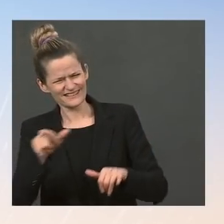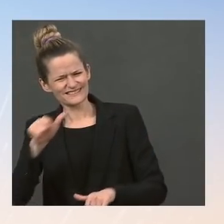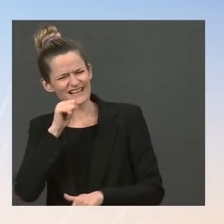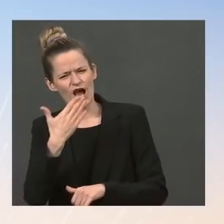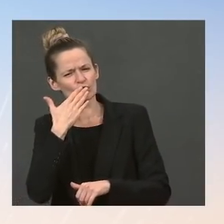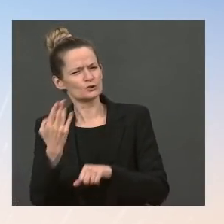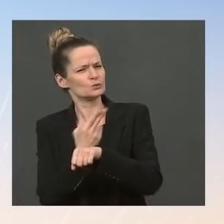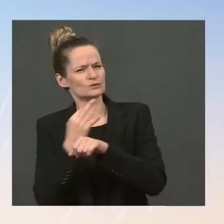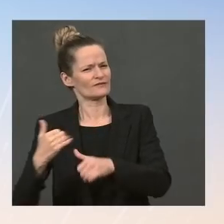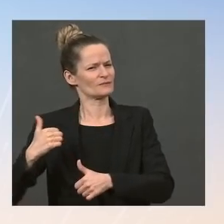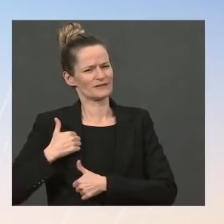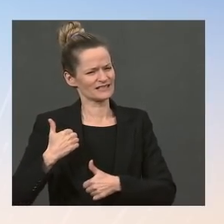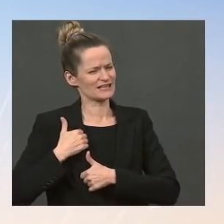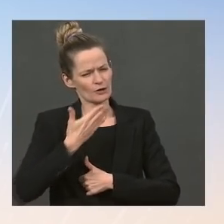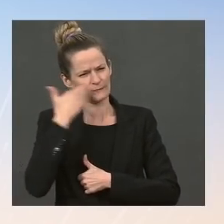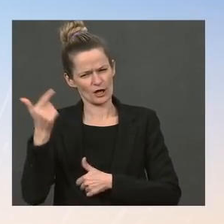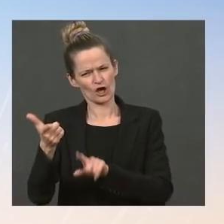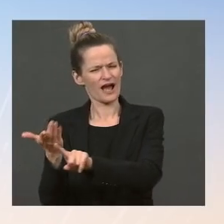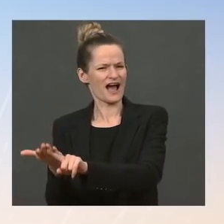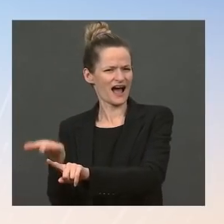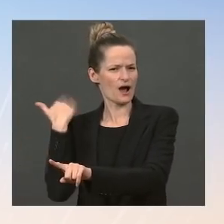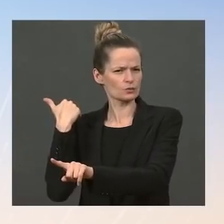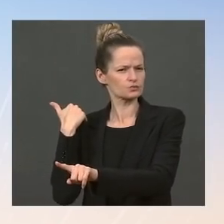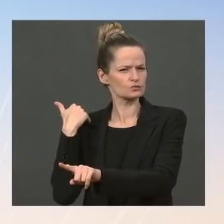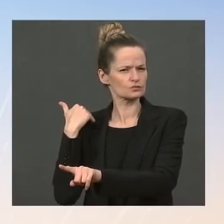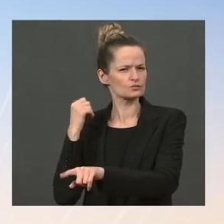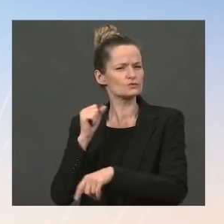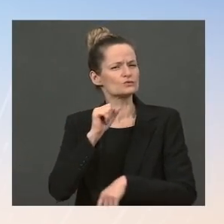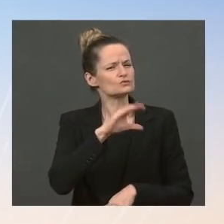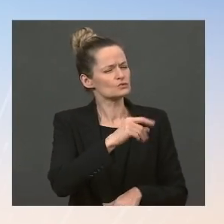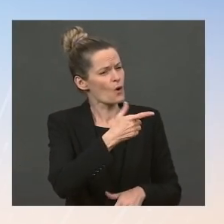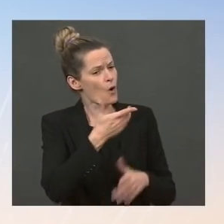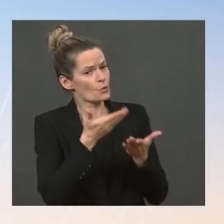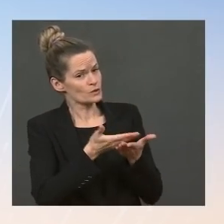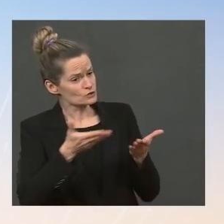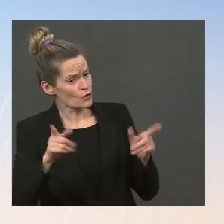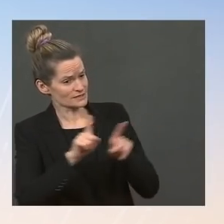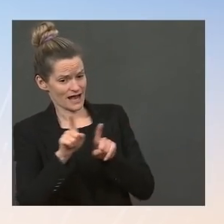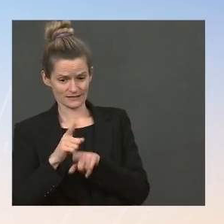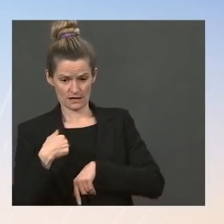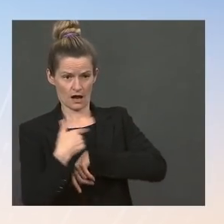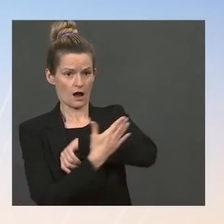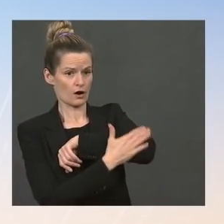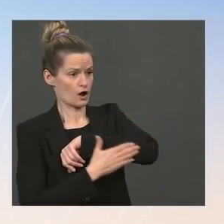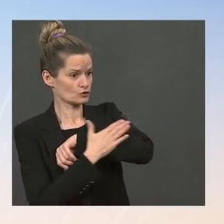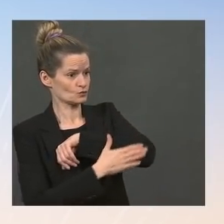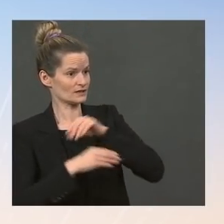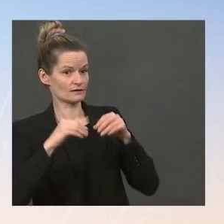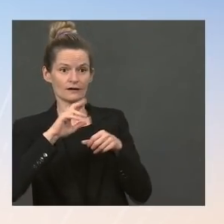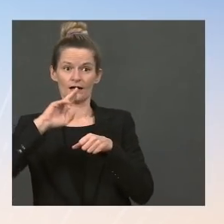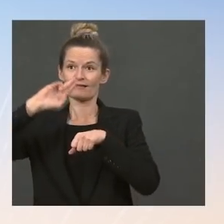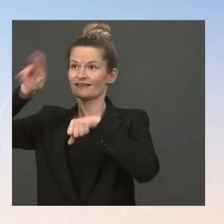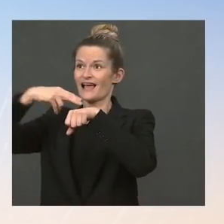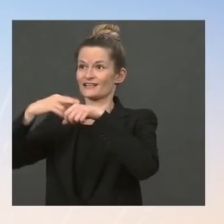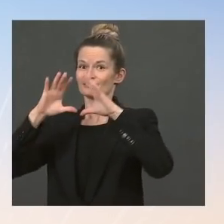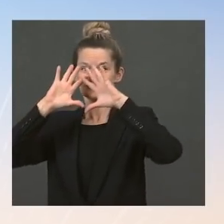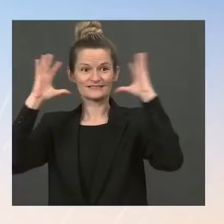Also, our resources as a country, as a national security team, are not unlimited. And he wants to have the capacity